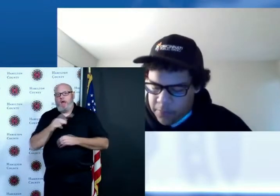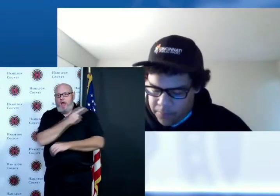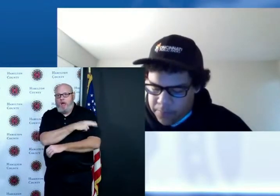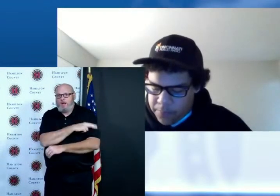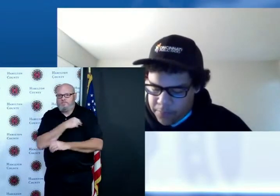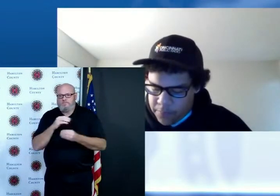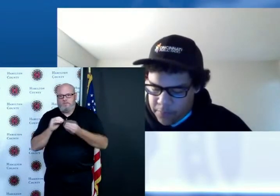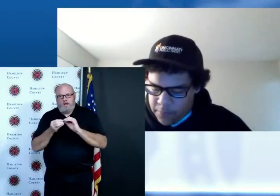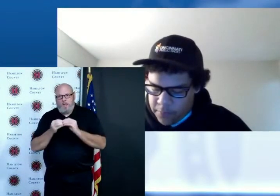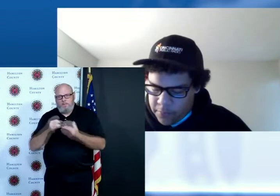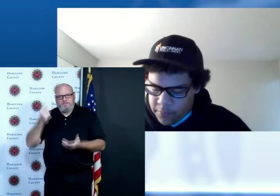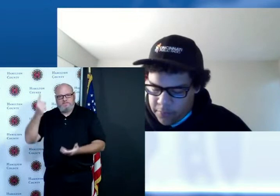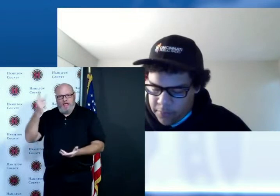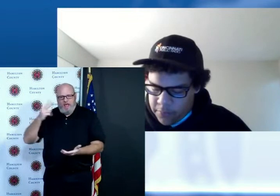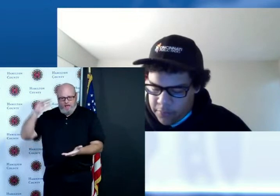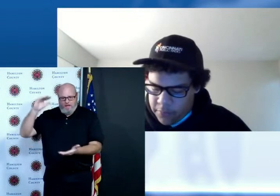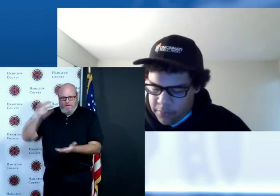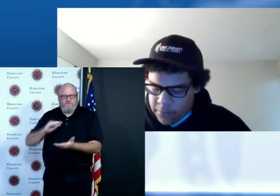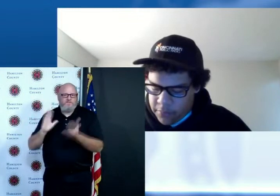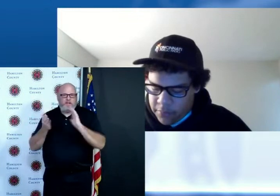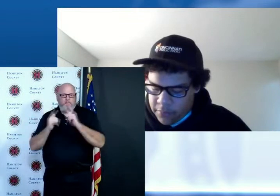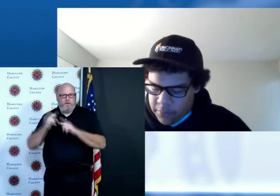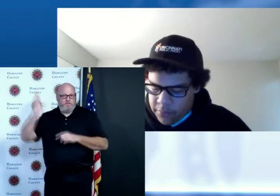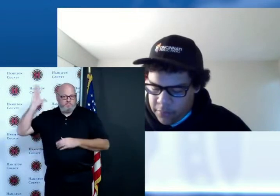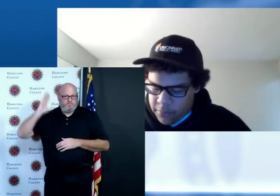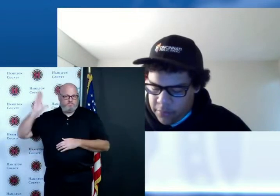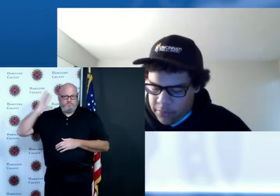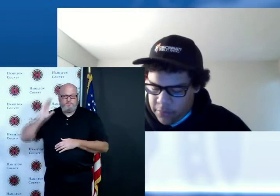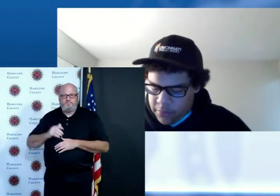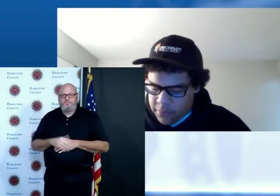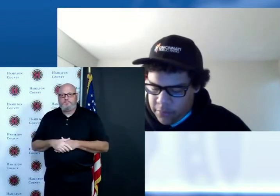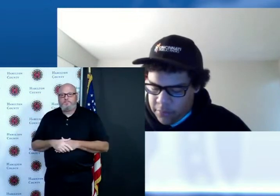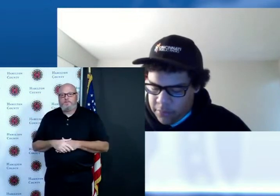so this this trend has really helped our hospital systems get back to a little bit more normal of a